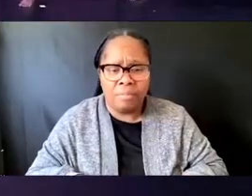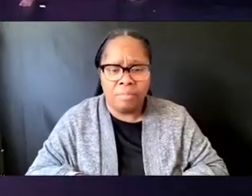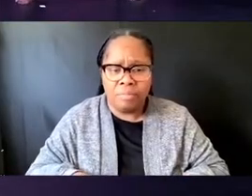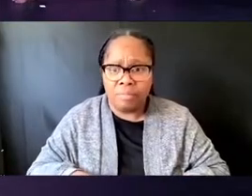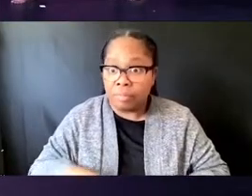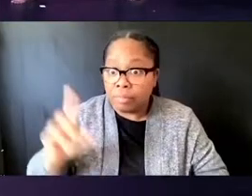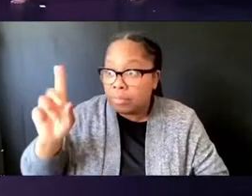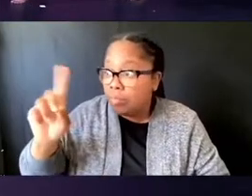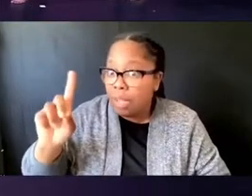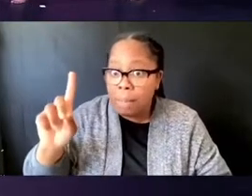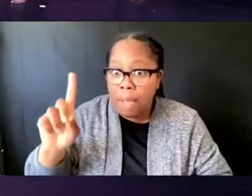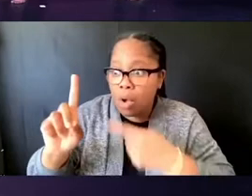Democracy is dead.